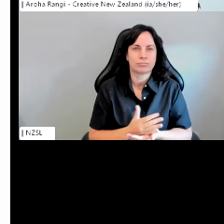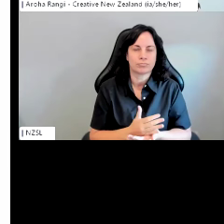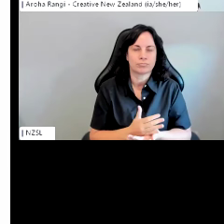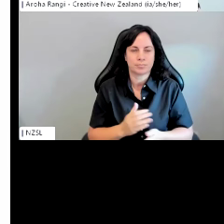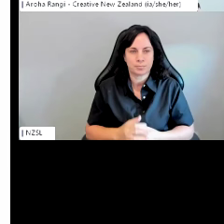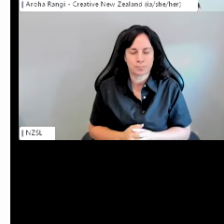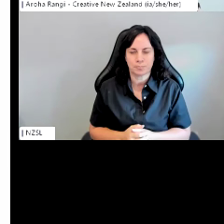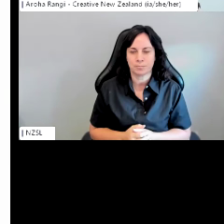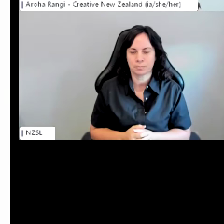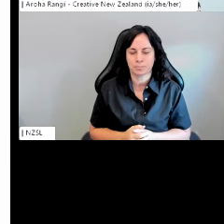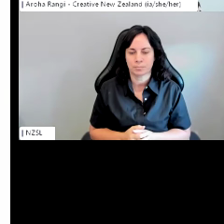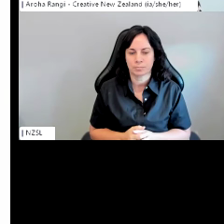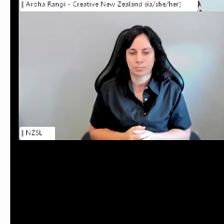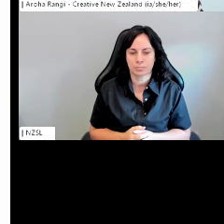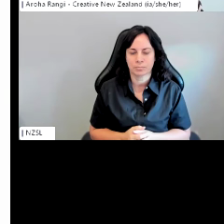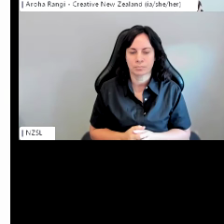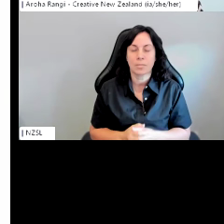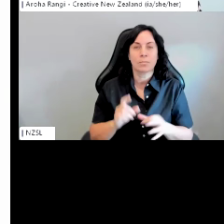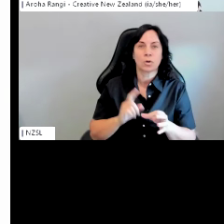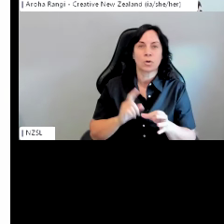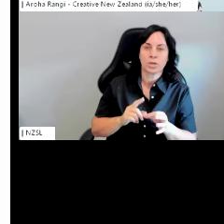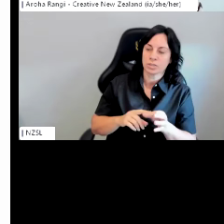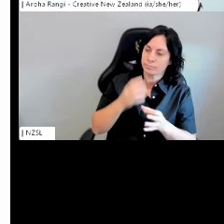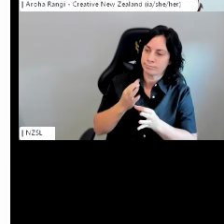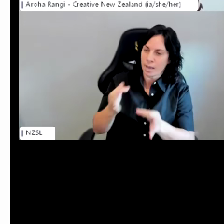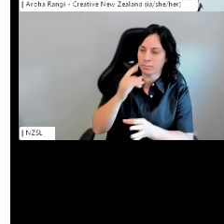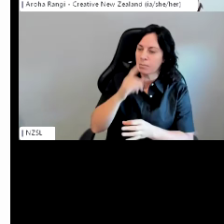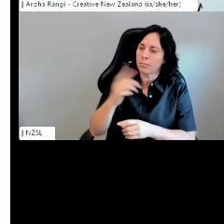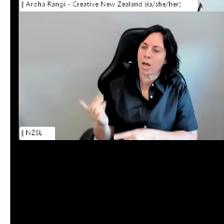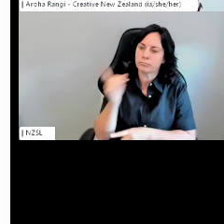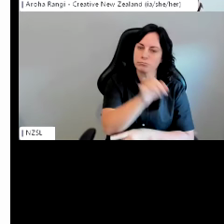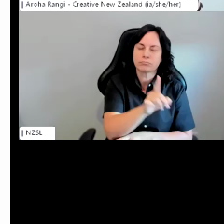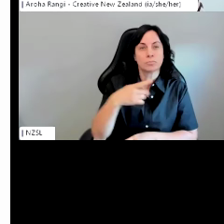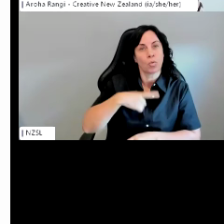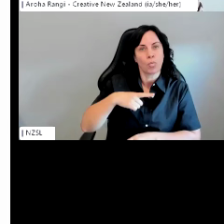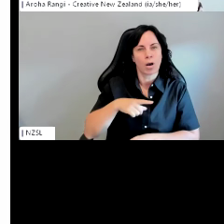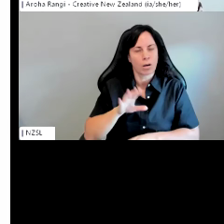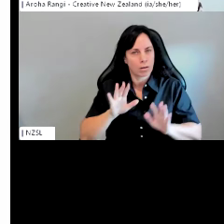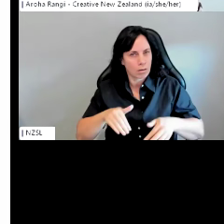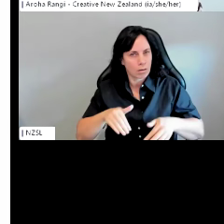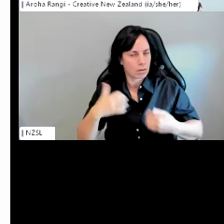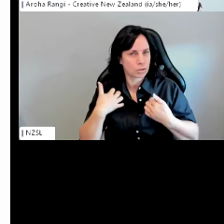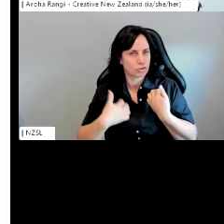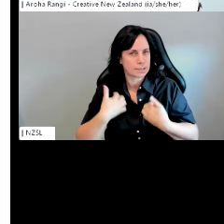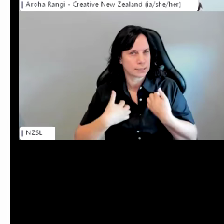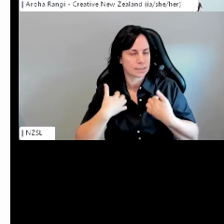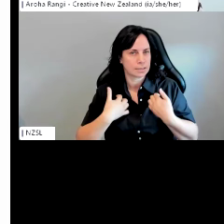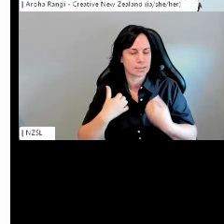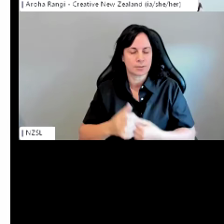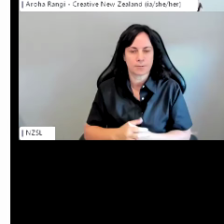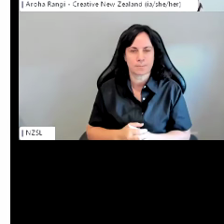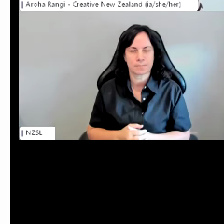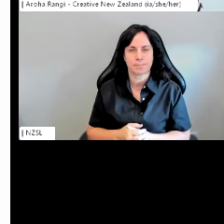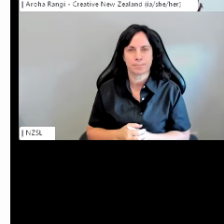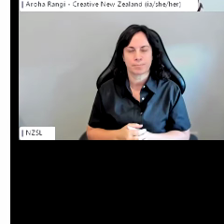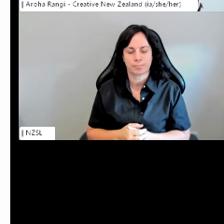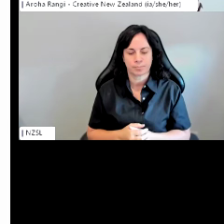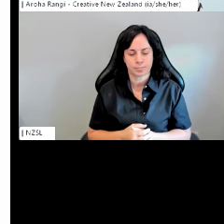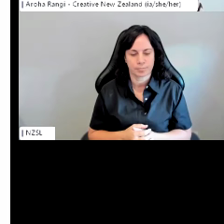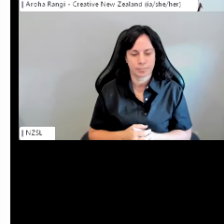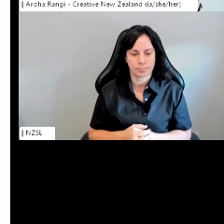ask people why are they going this is really quite interesting. Um there is a big postcoid meta trend